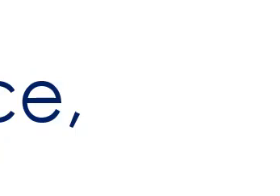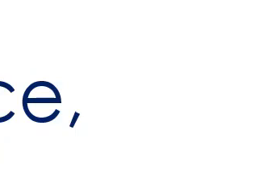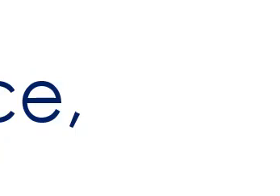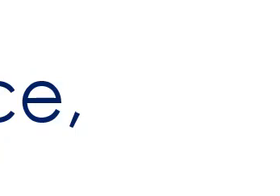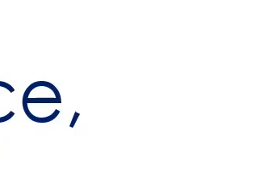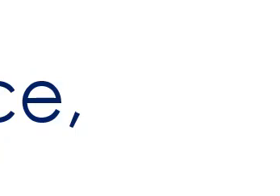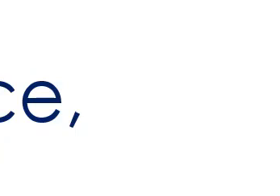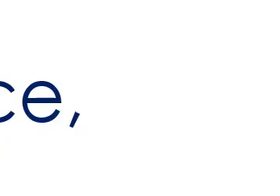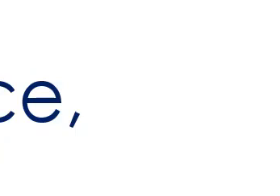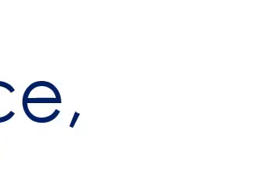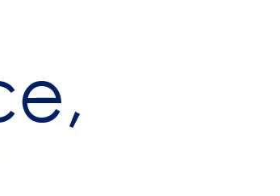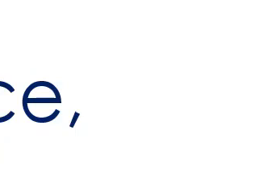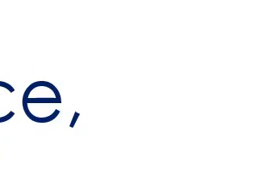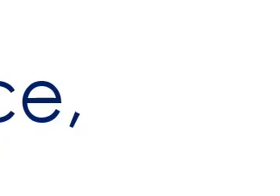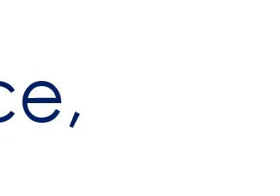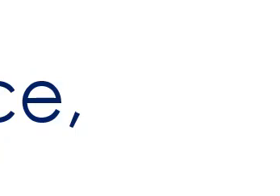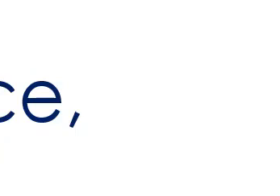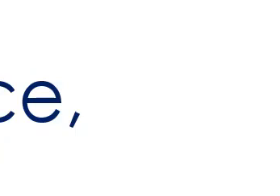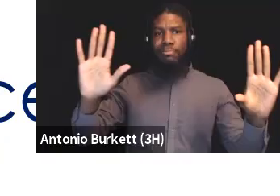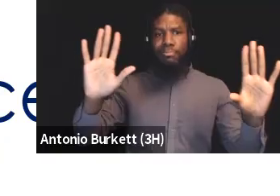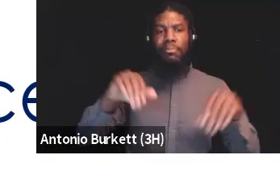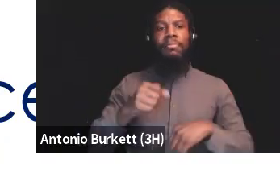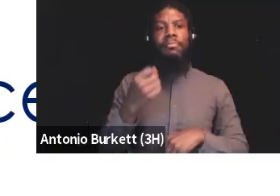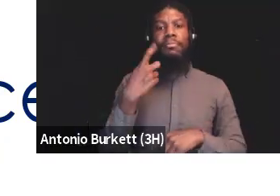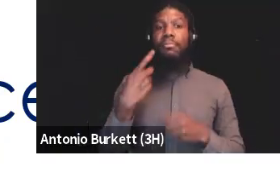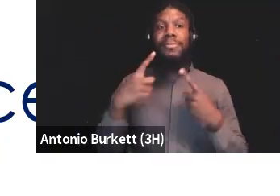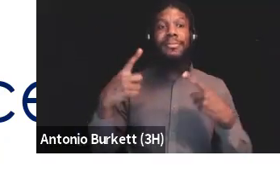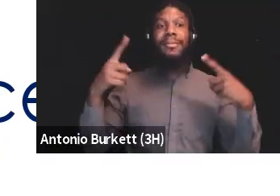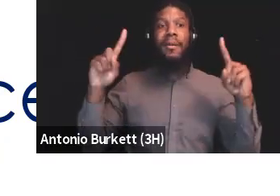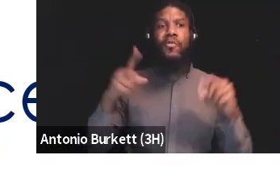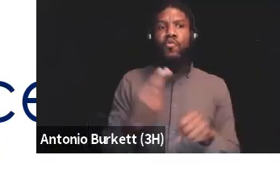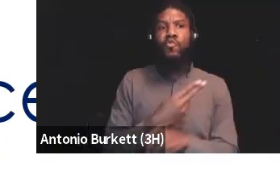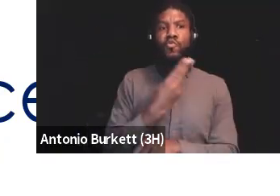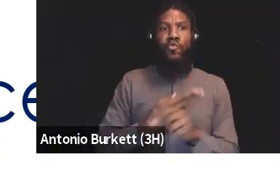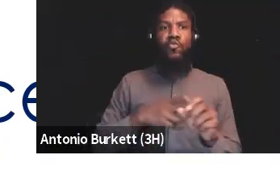Successful presentations also carefully use inflection and repetition to emphasize